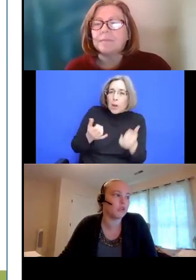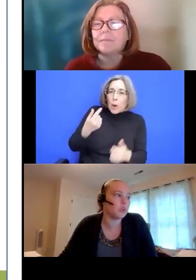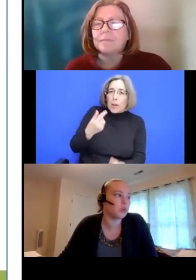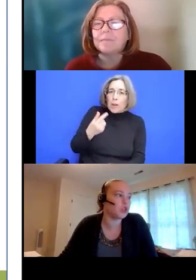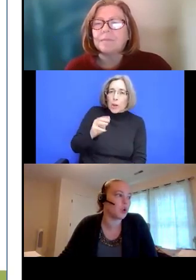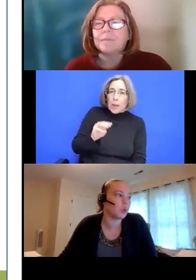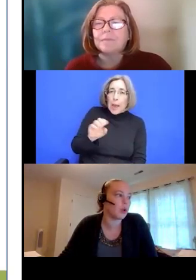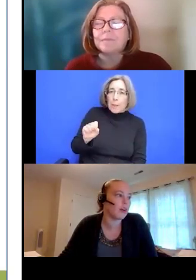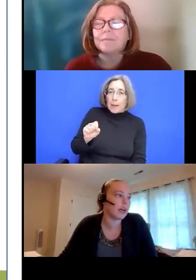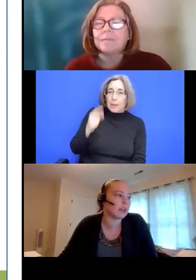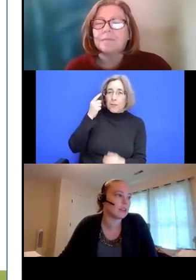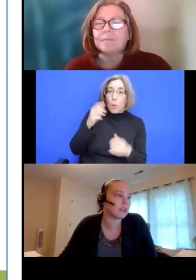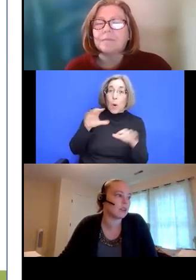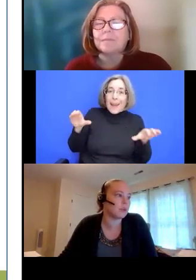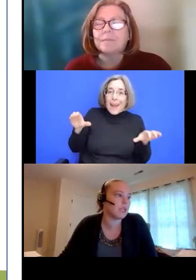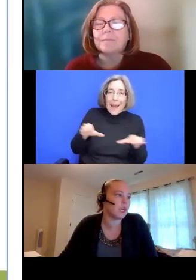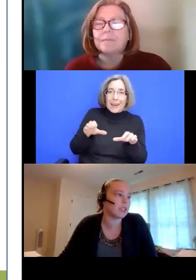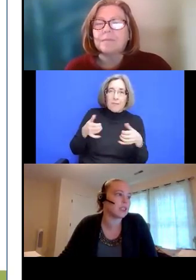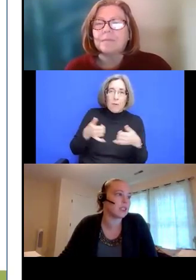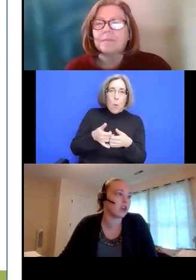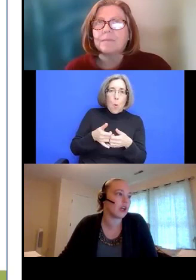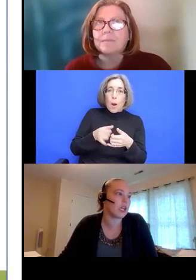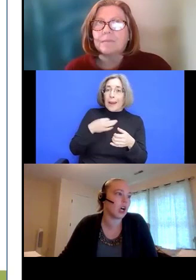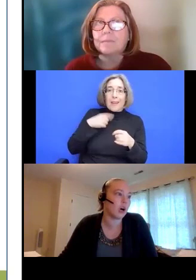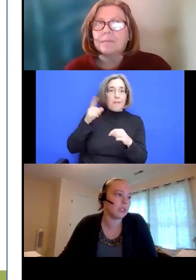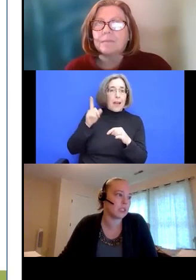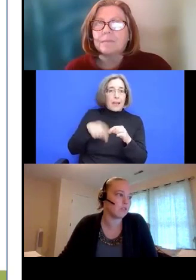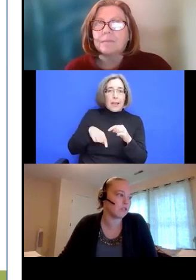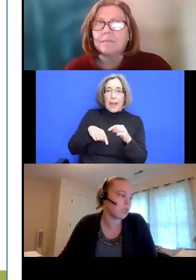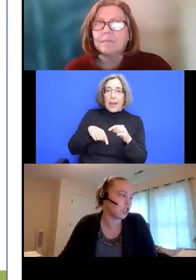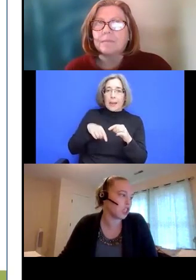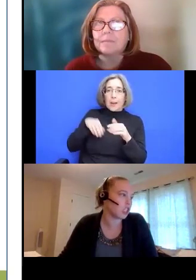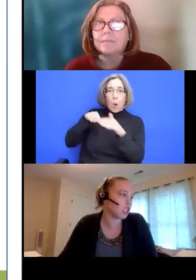if you don't have access to the PIs eRA Commons information?